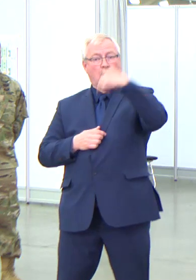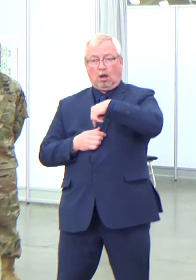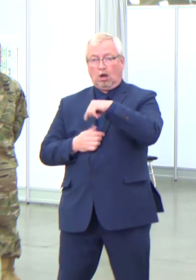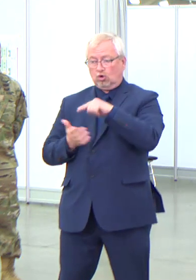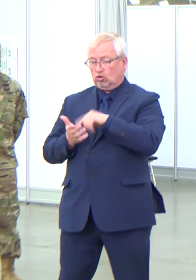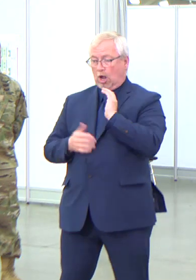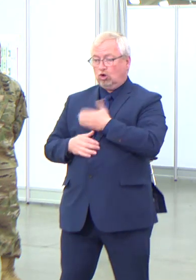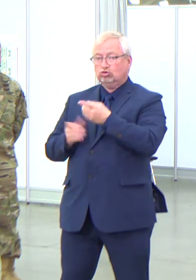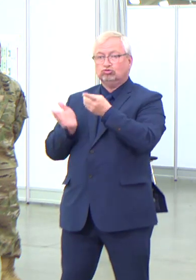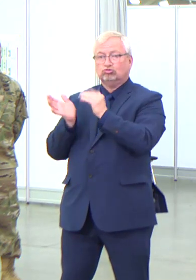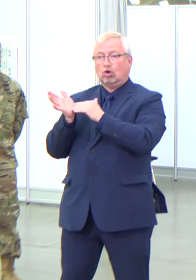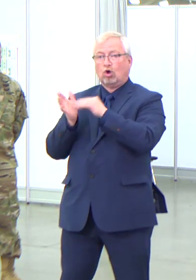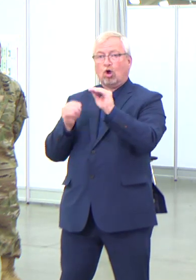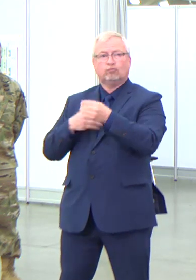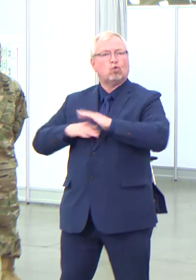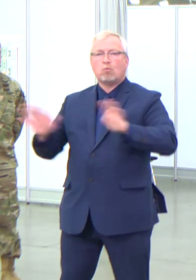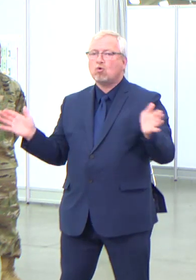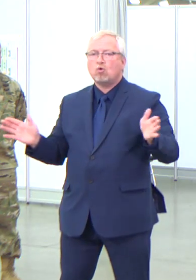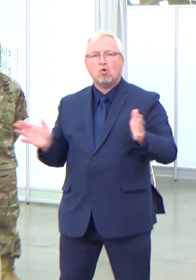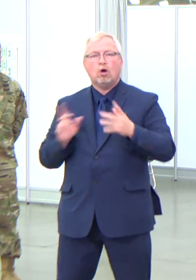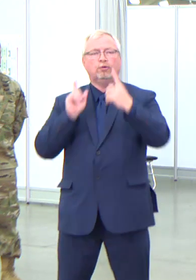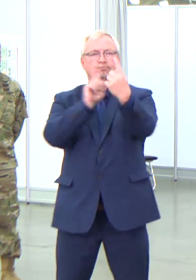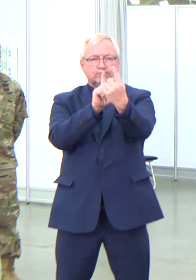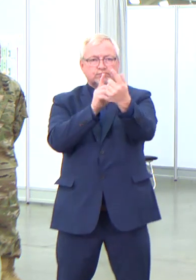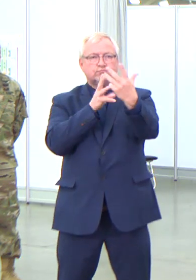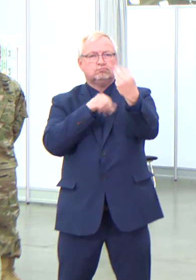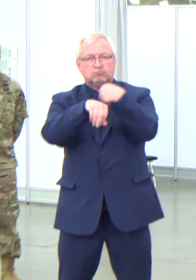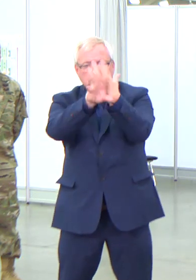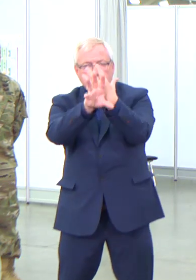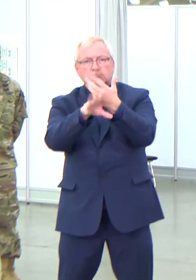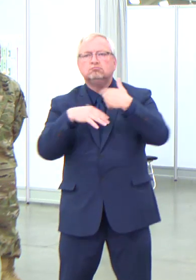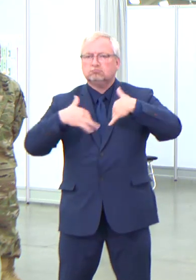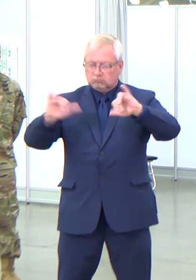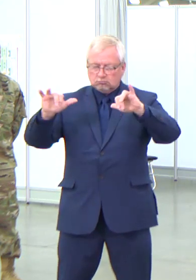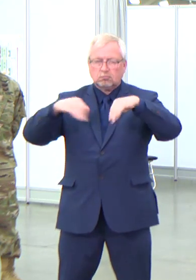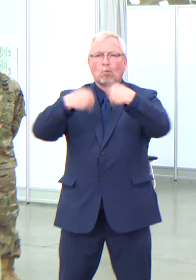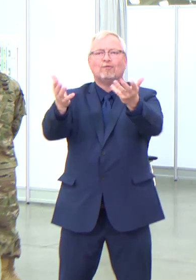home, and it is our priority to provide access to them during